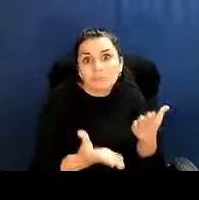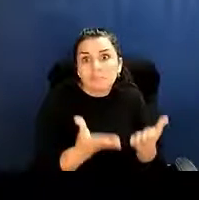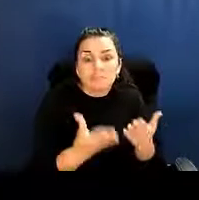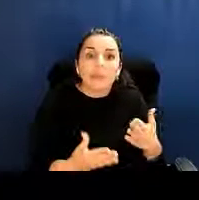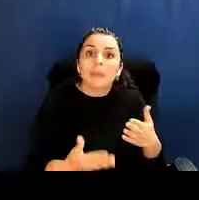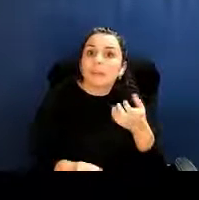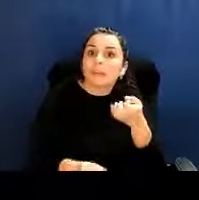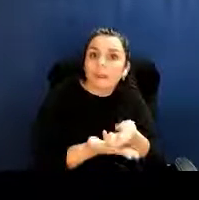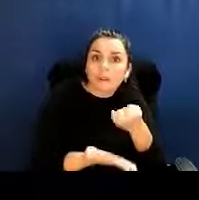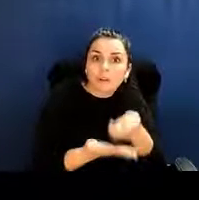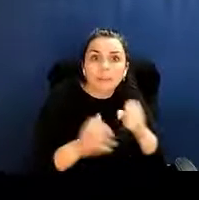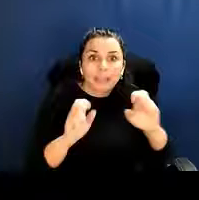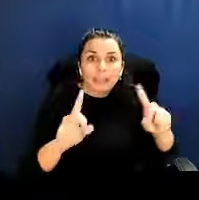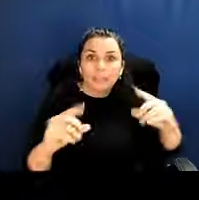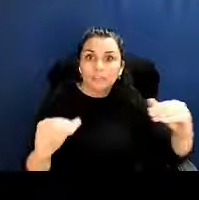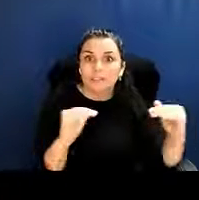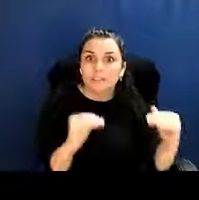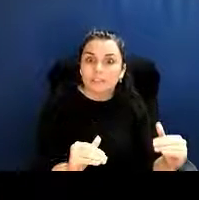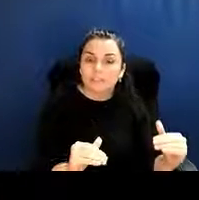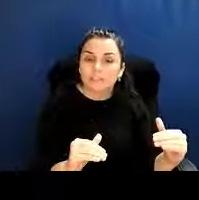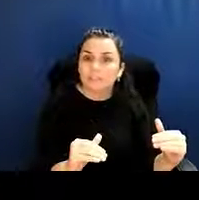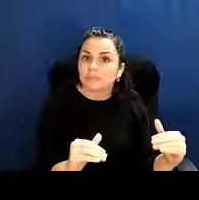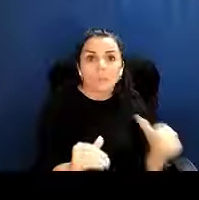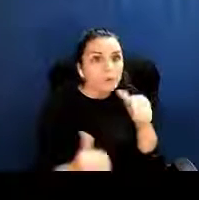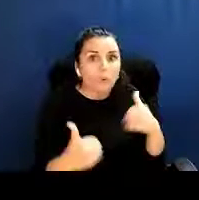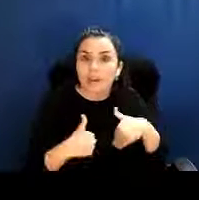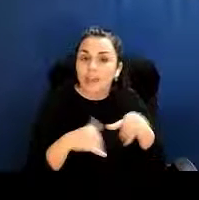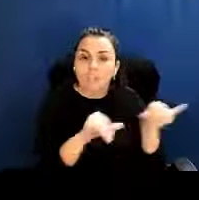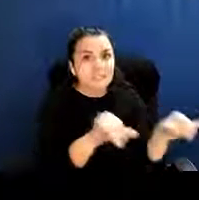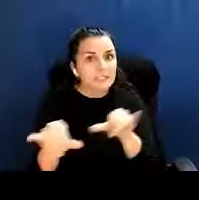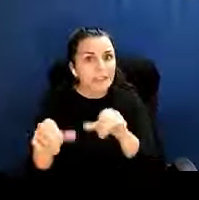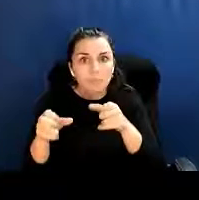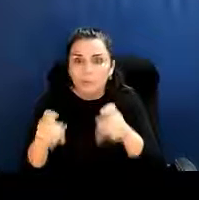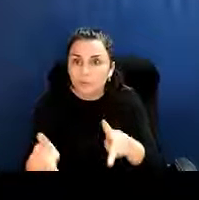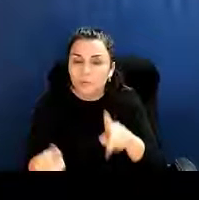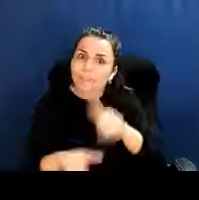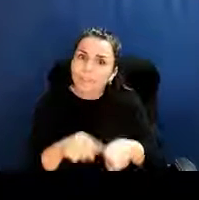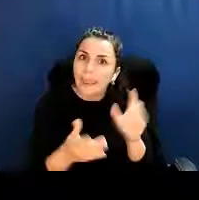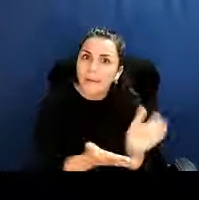or educationally disadvantaged, may not be able to accept or accommodate these burdens